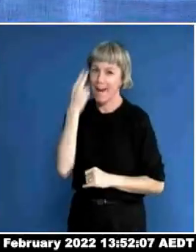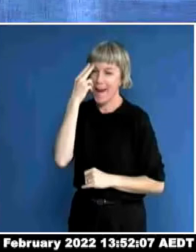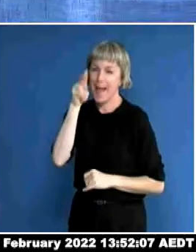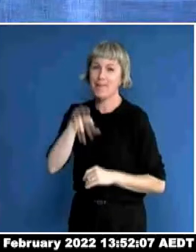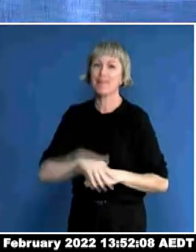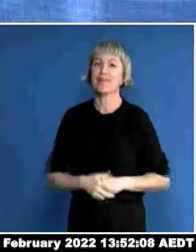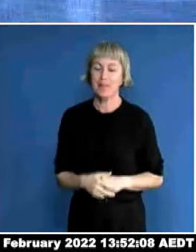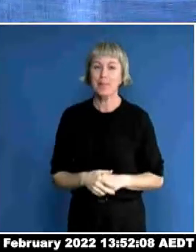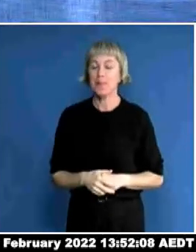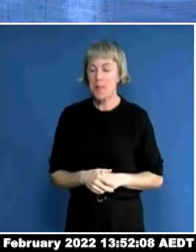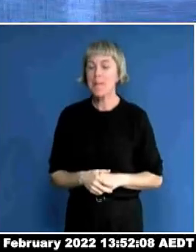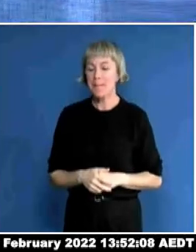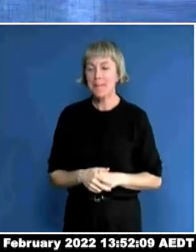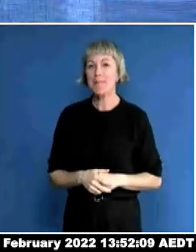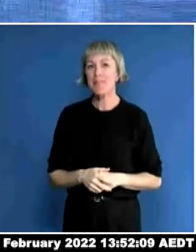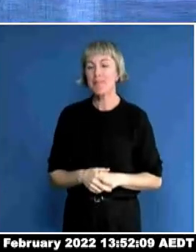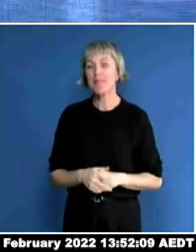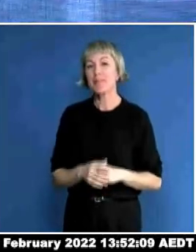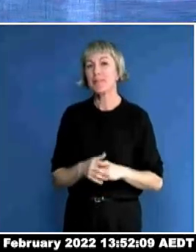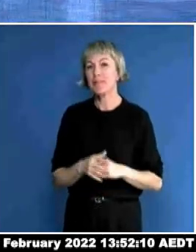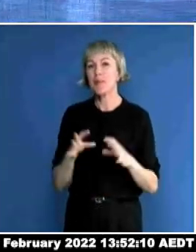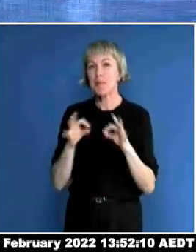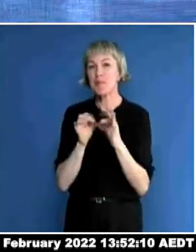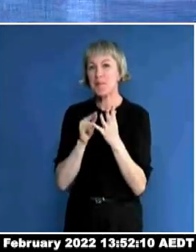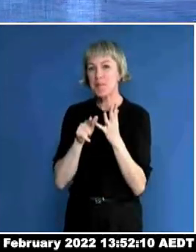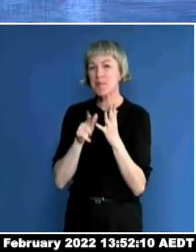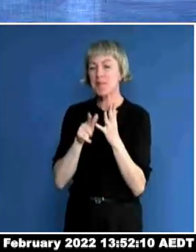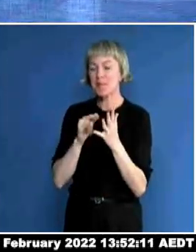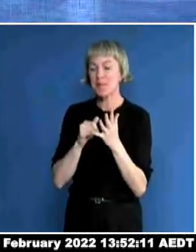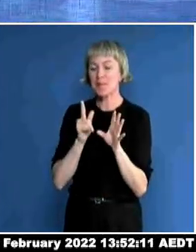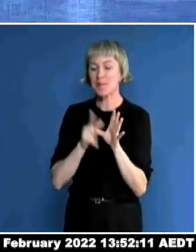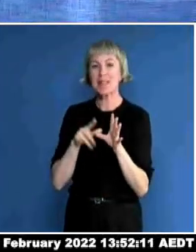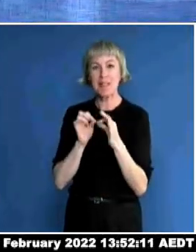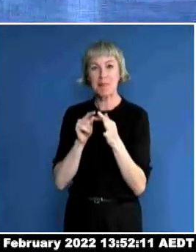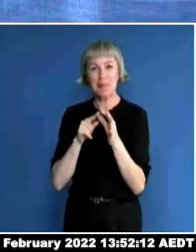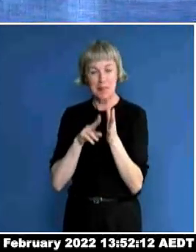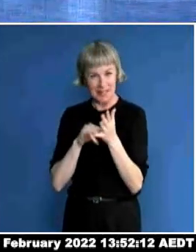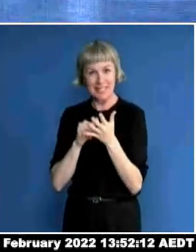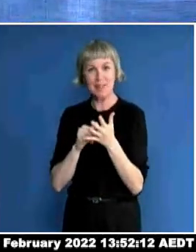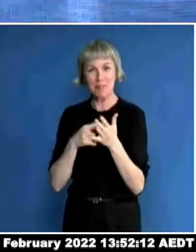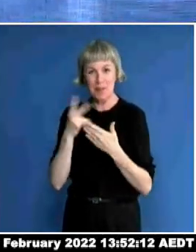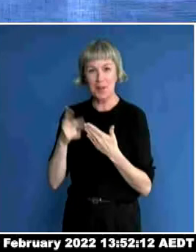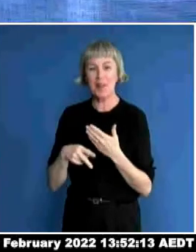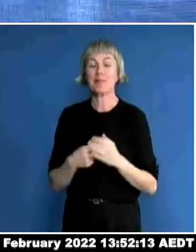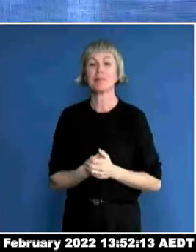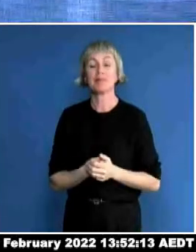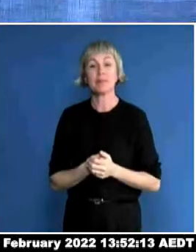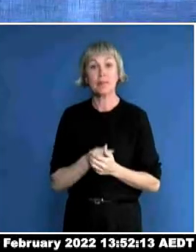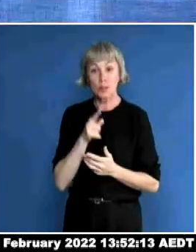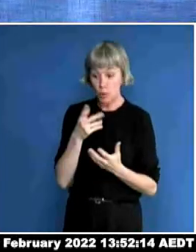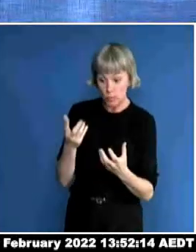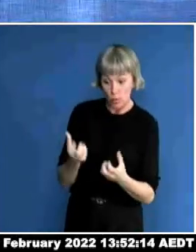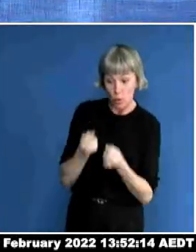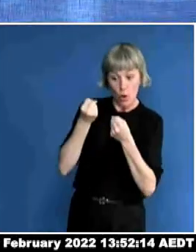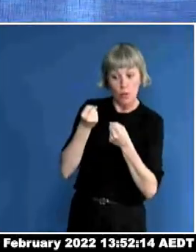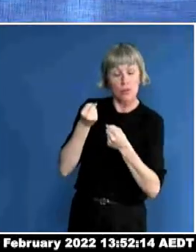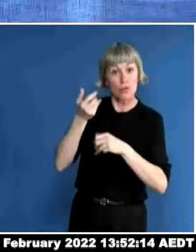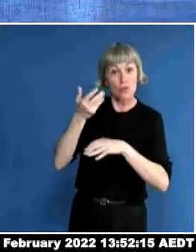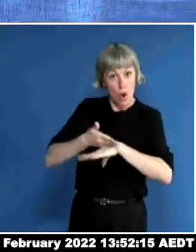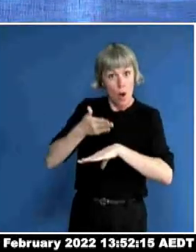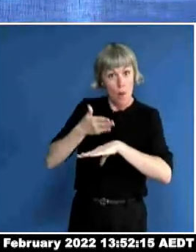You found a job opportunity as a barista trainer at BusyBeans online.